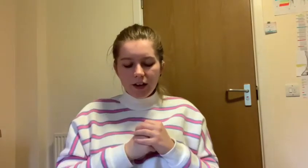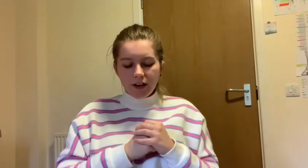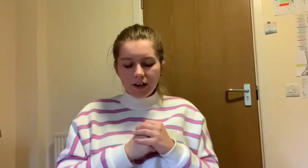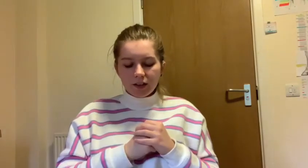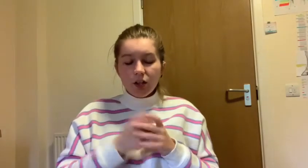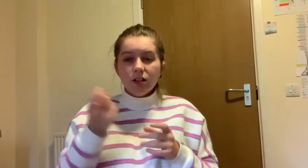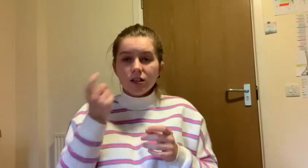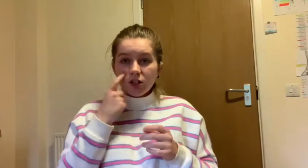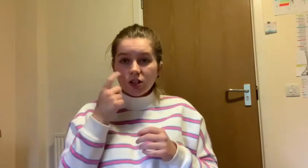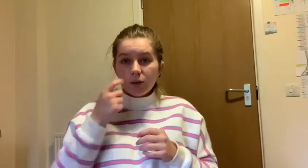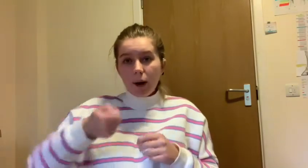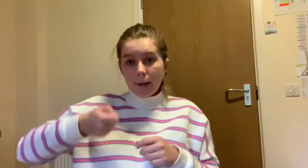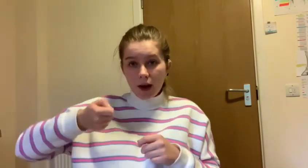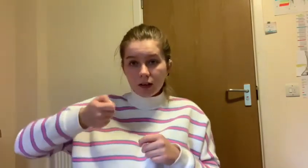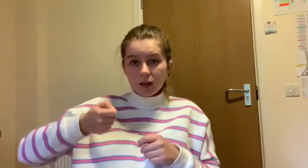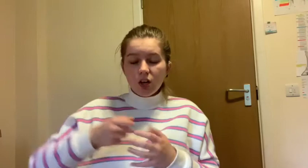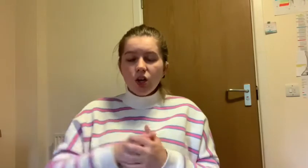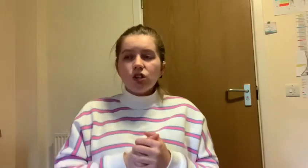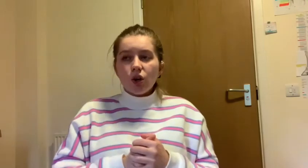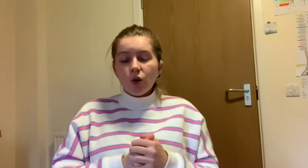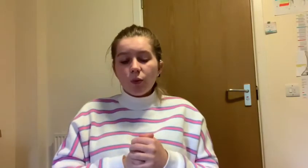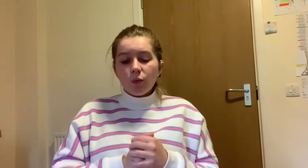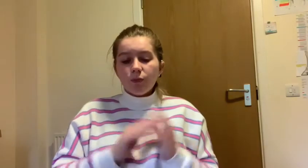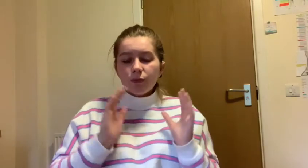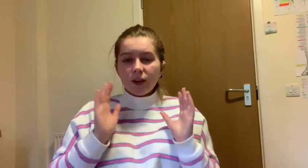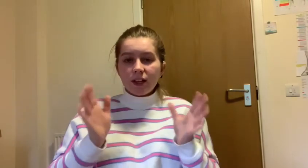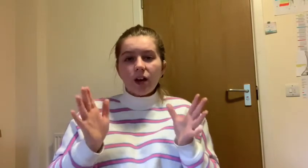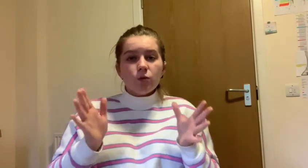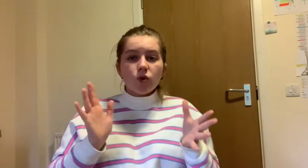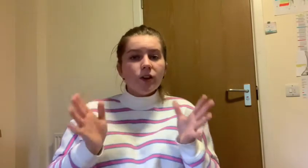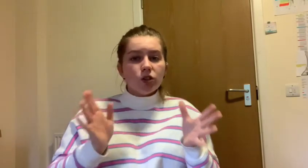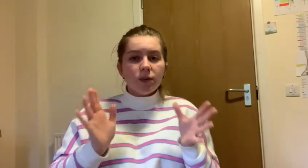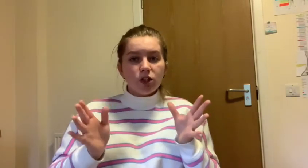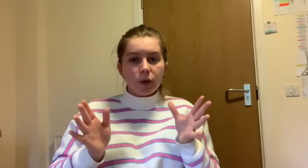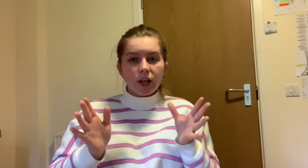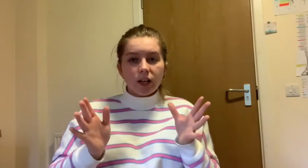"Did you see my bag?" again we are trying not to be too English